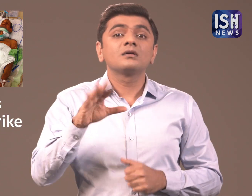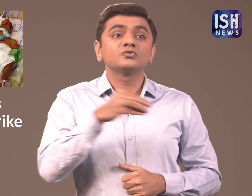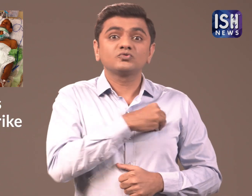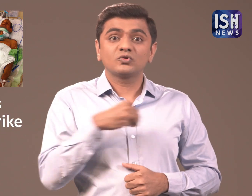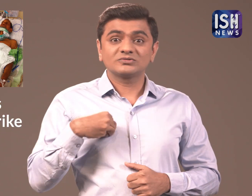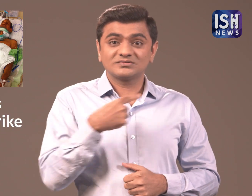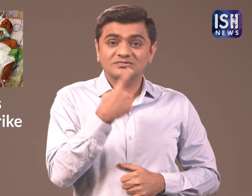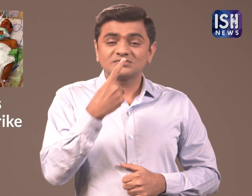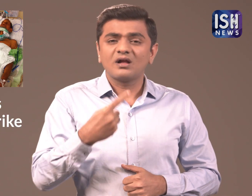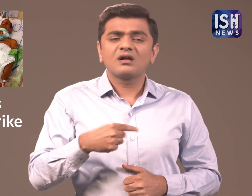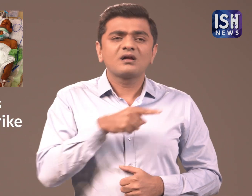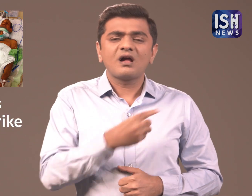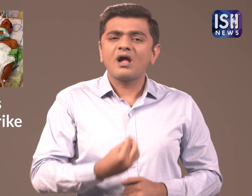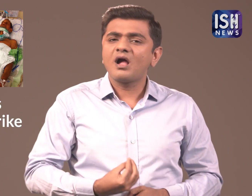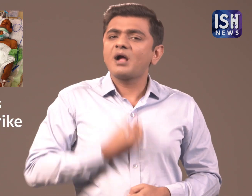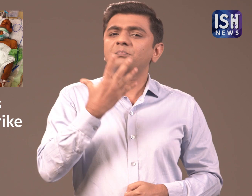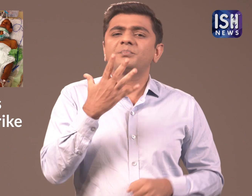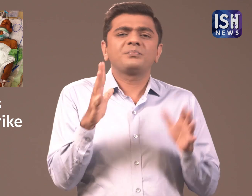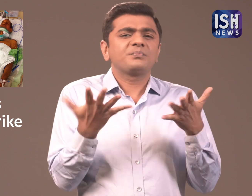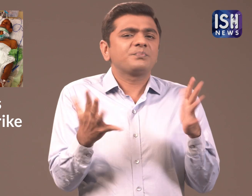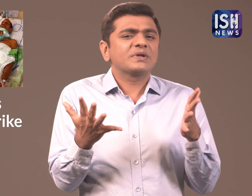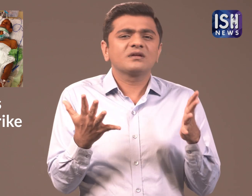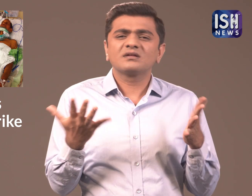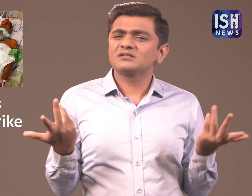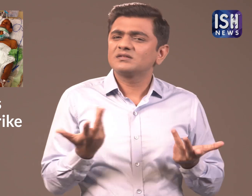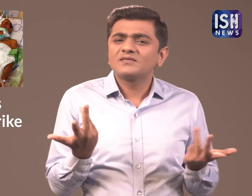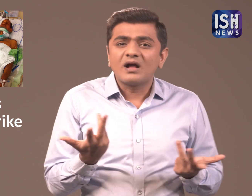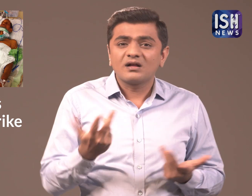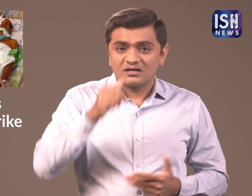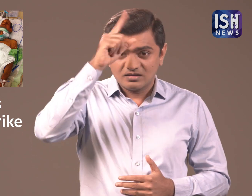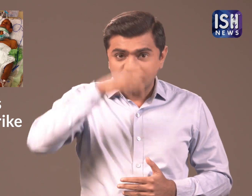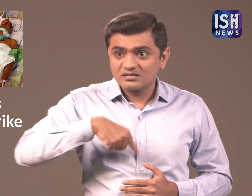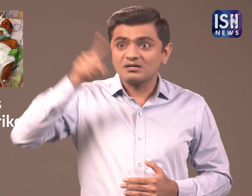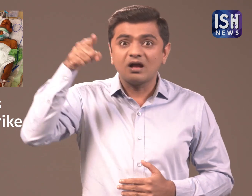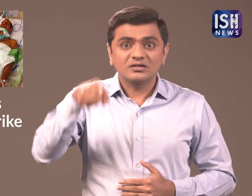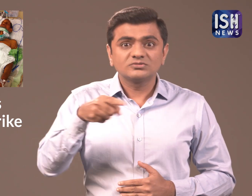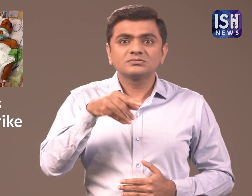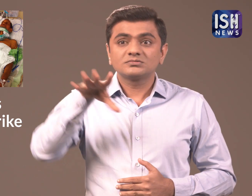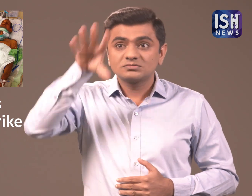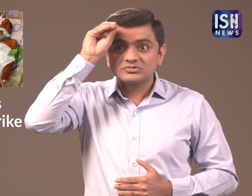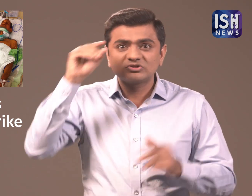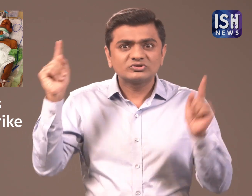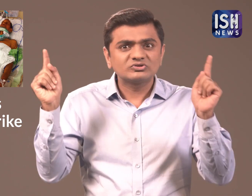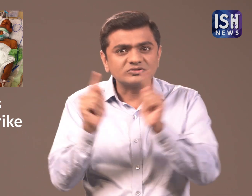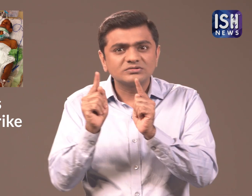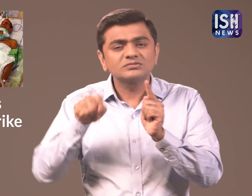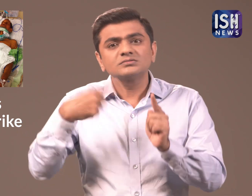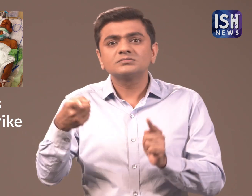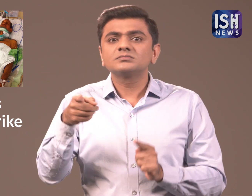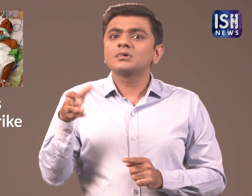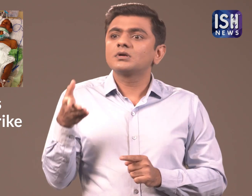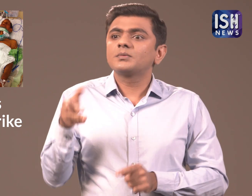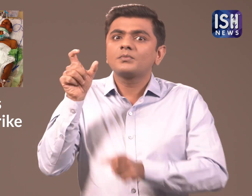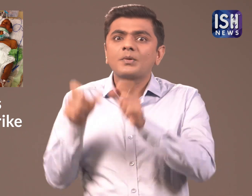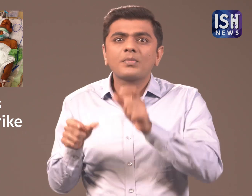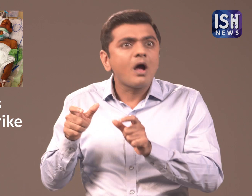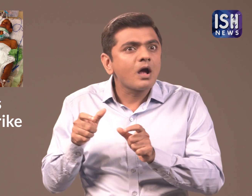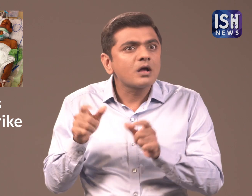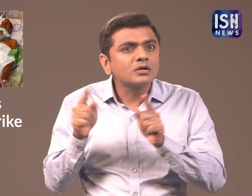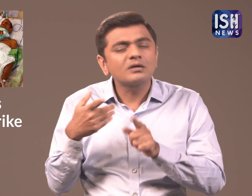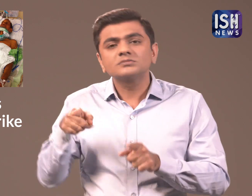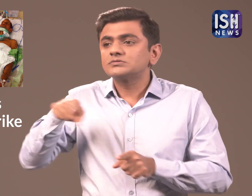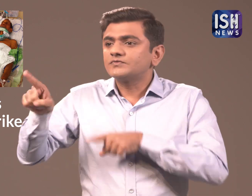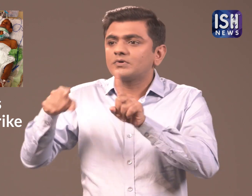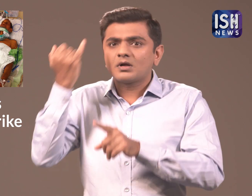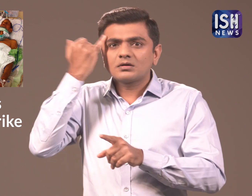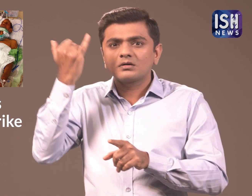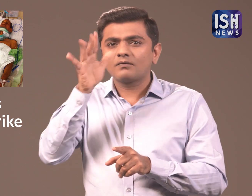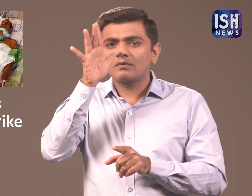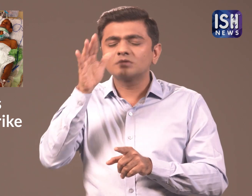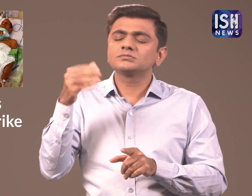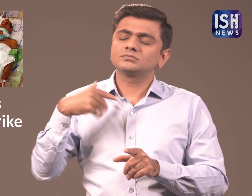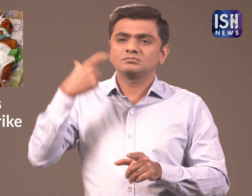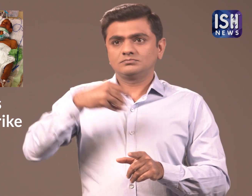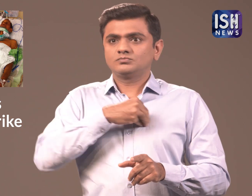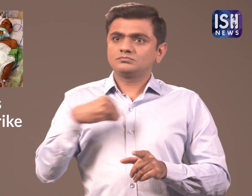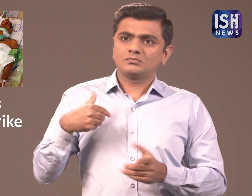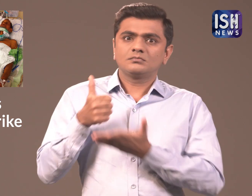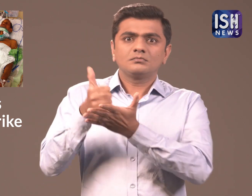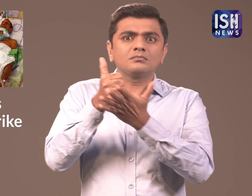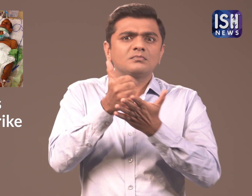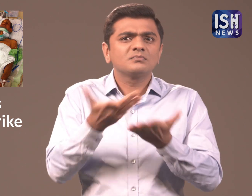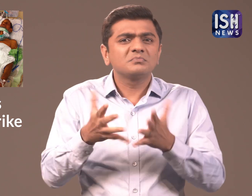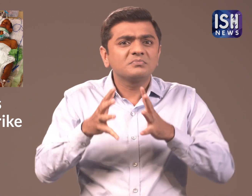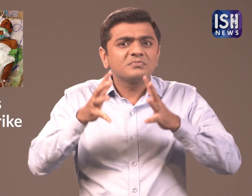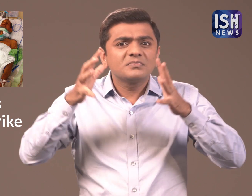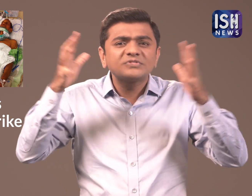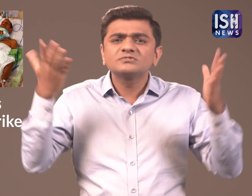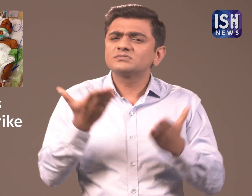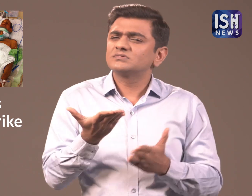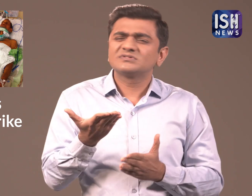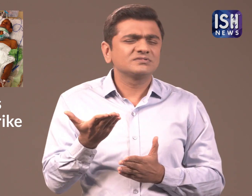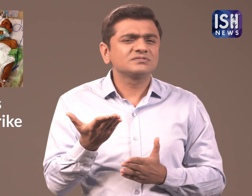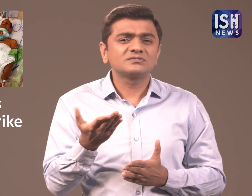Doctors say that they are not happy as short courses will encourage fraudulent doctors.